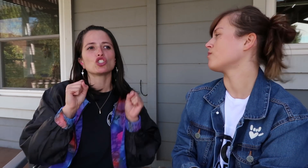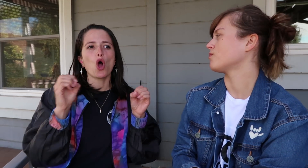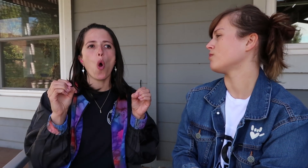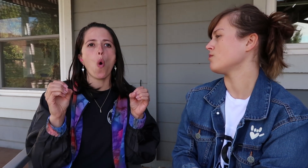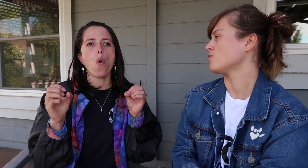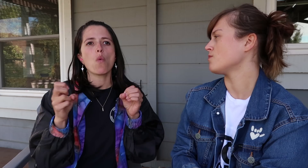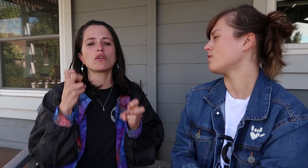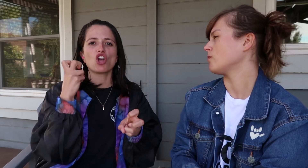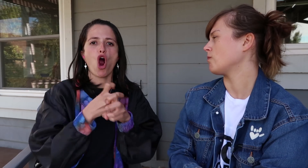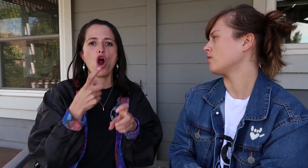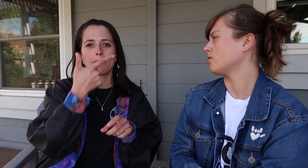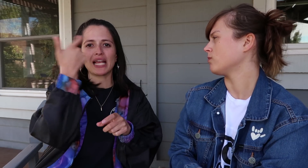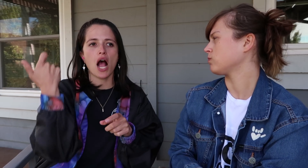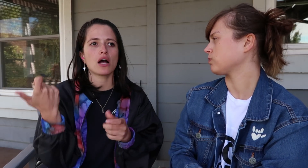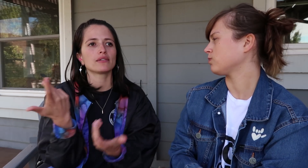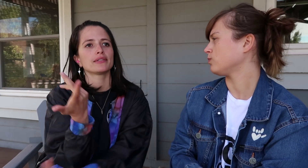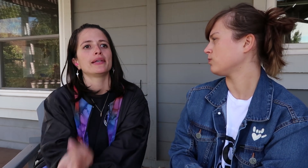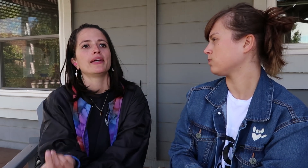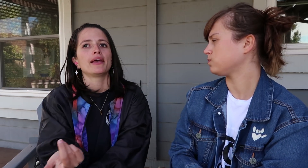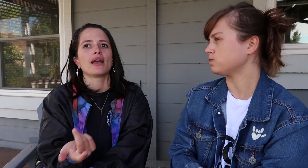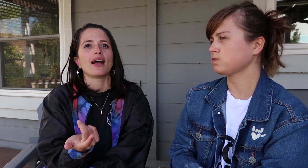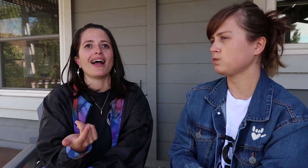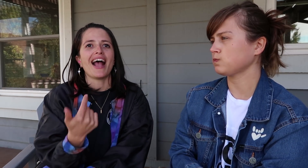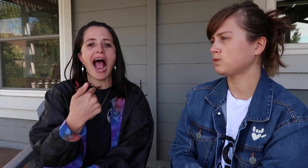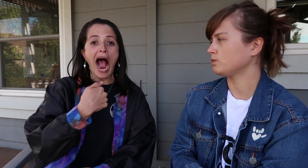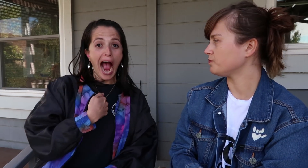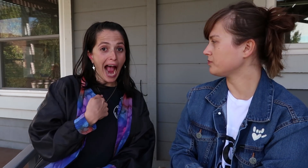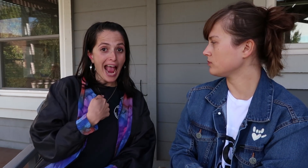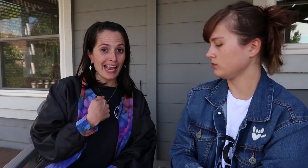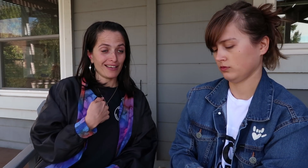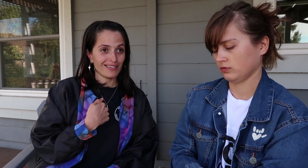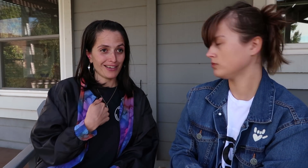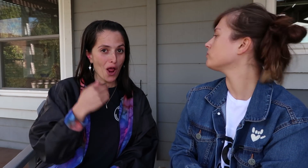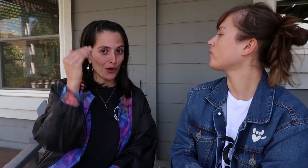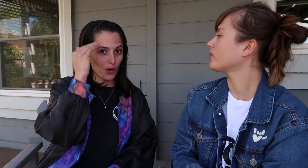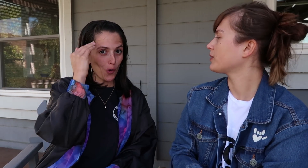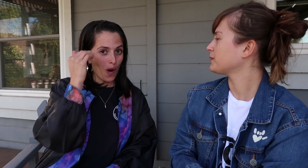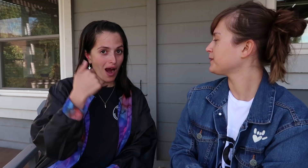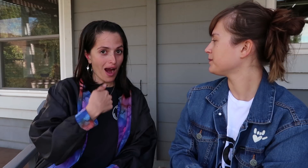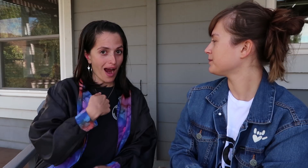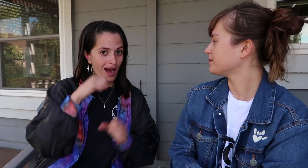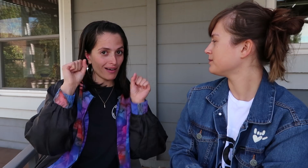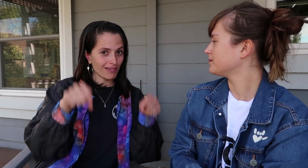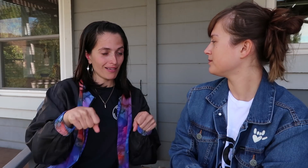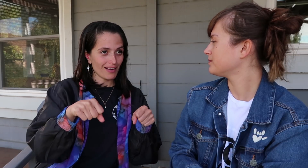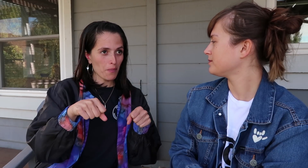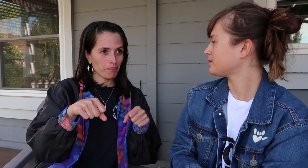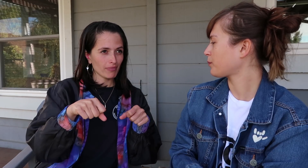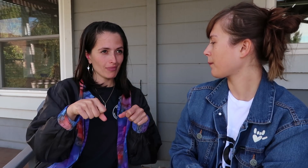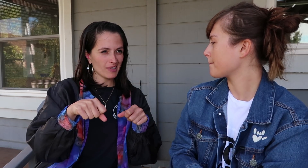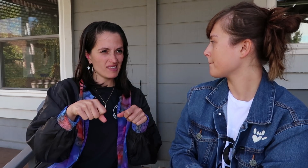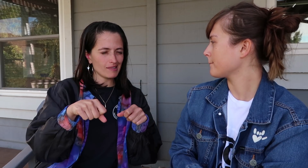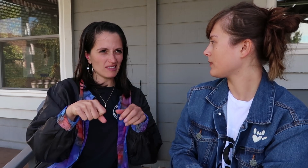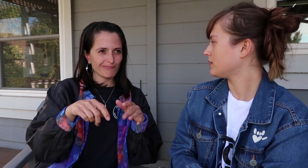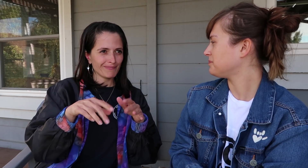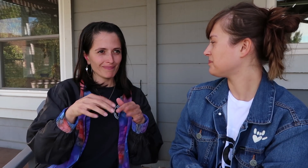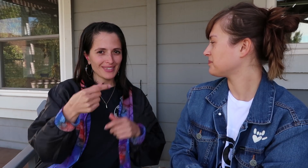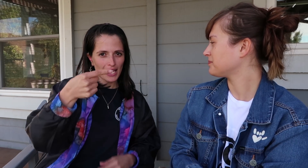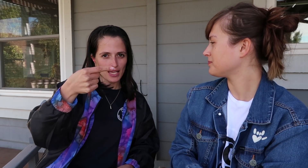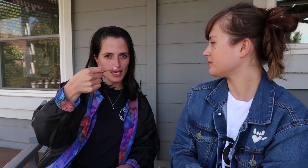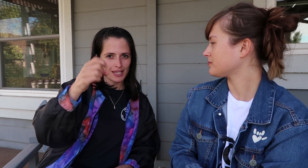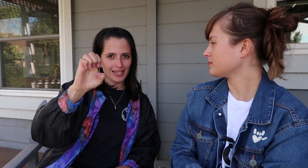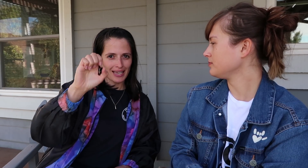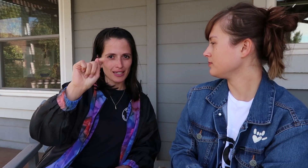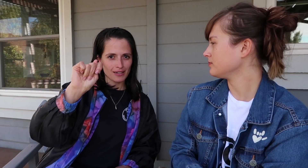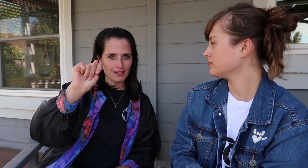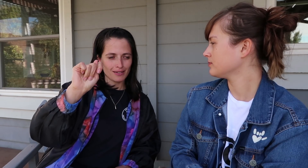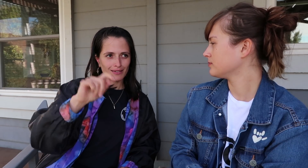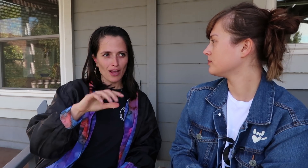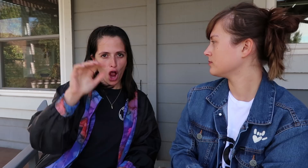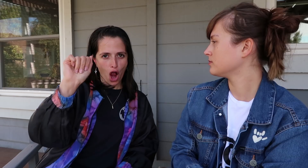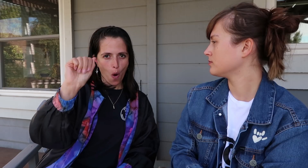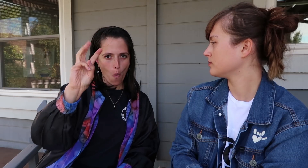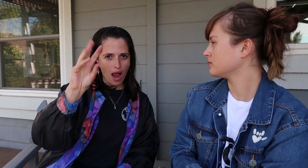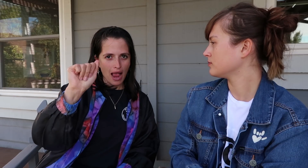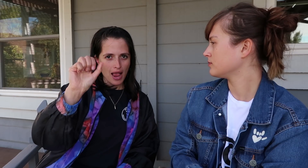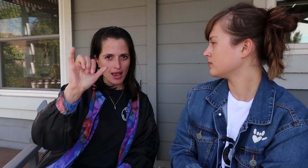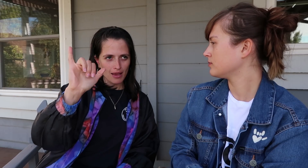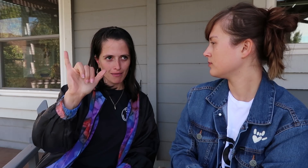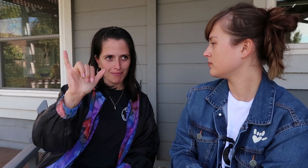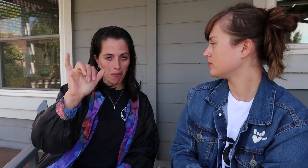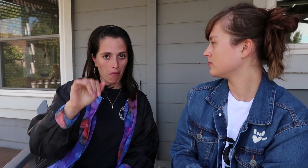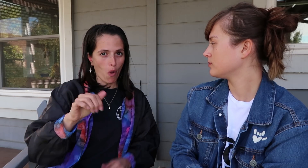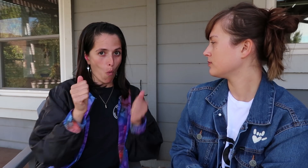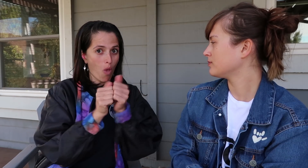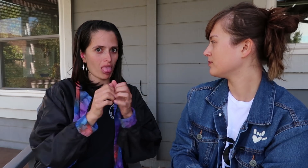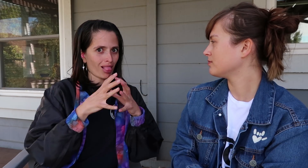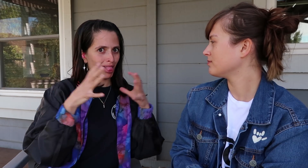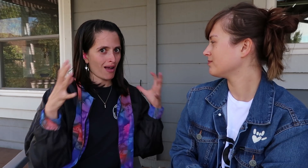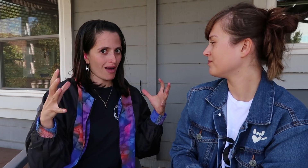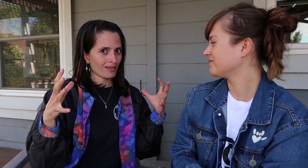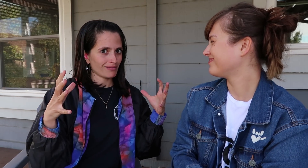It was hard because I knew I could get away with a lot.